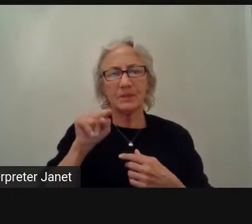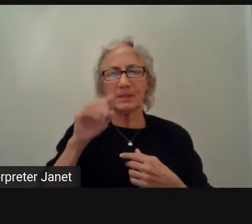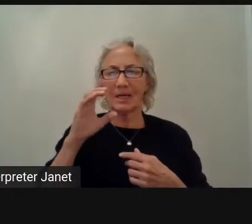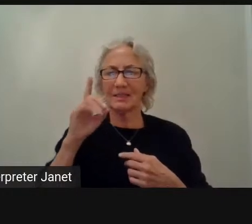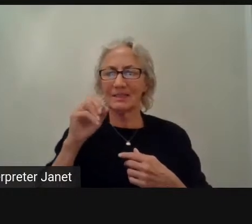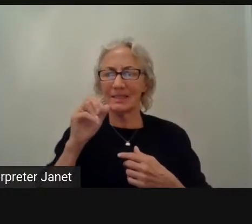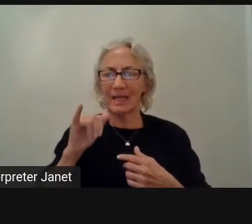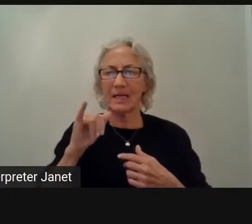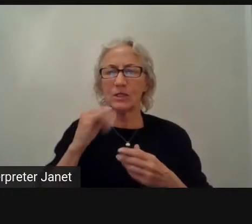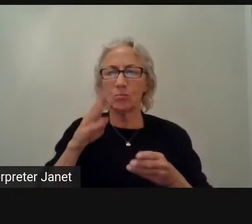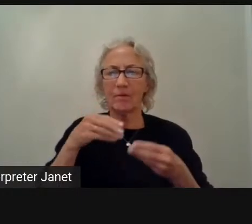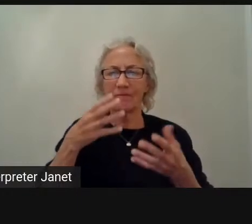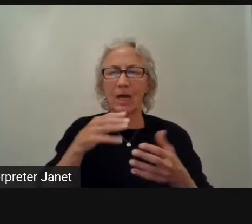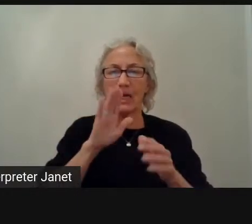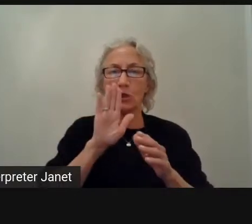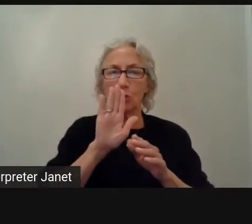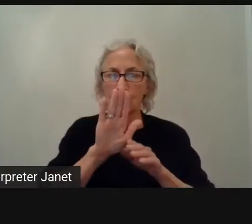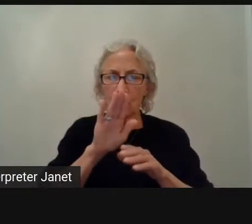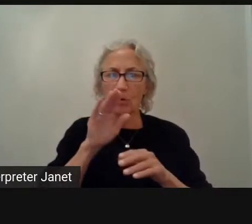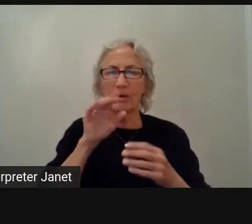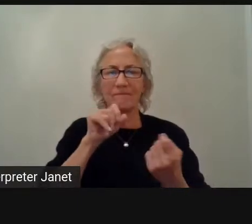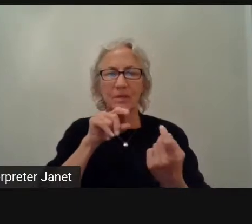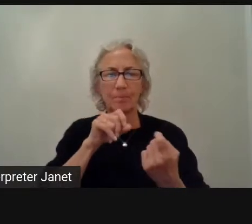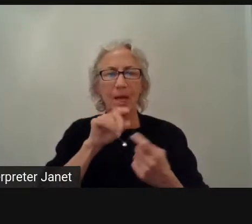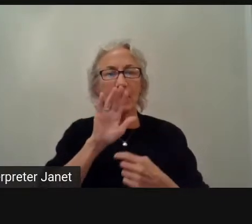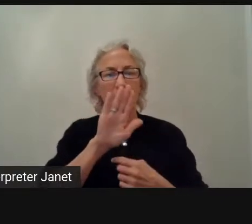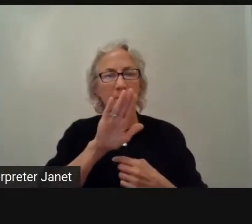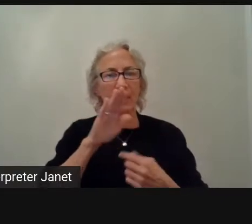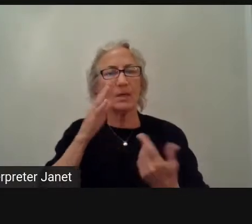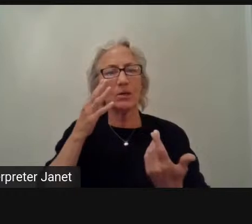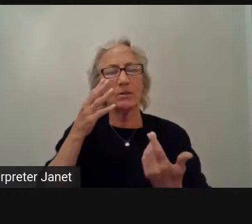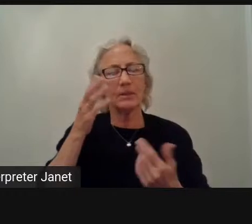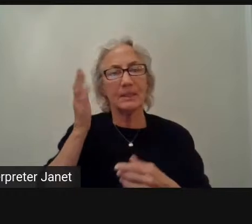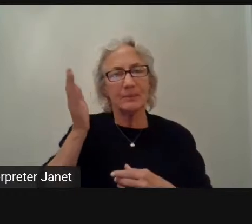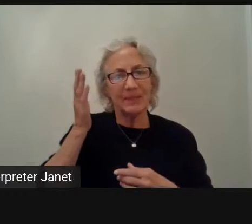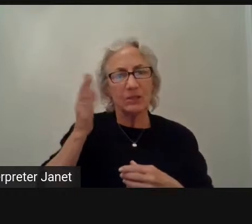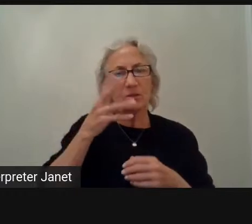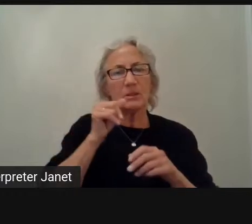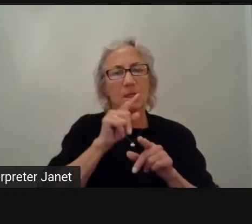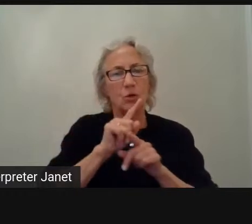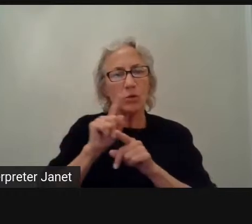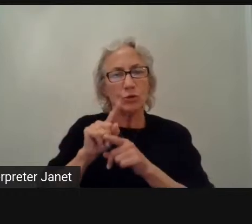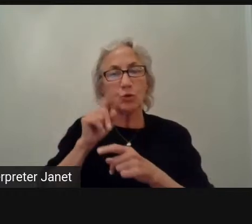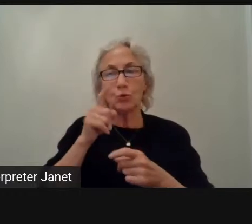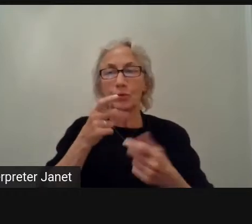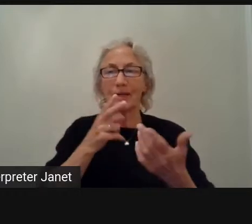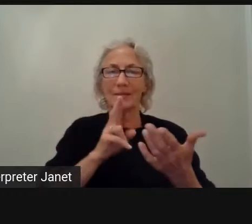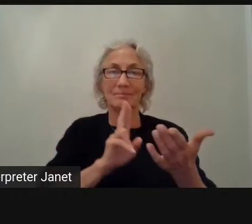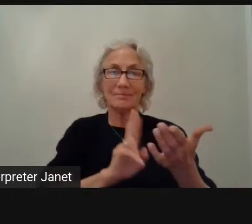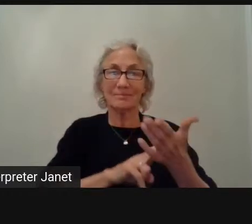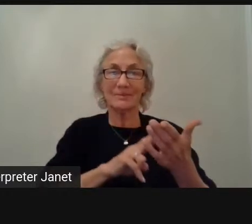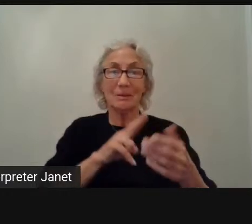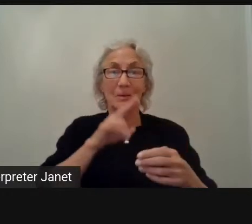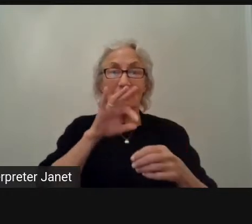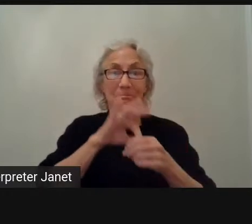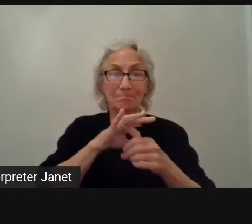We appreciate if you would go to our website to